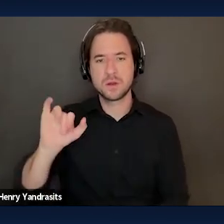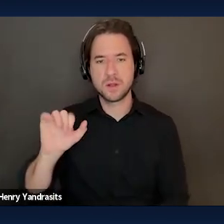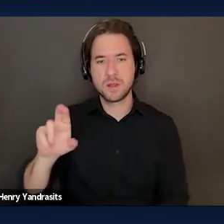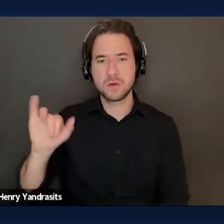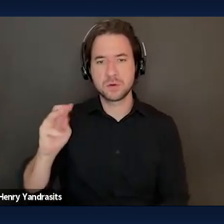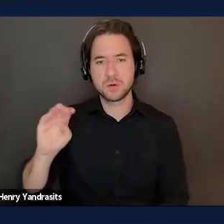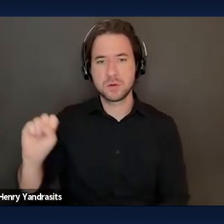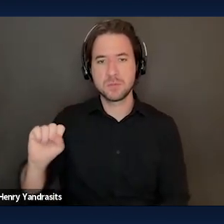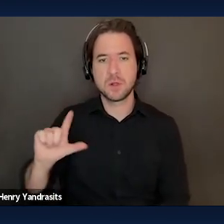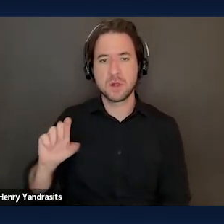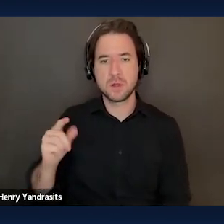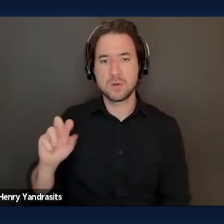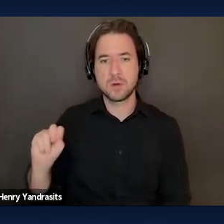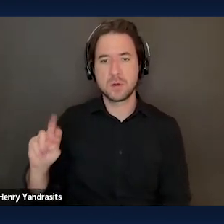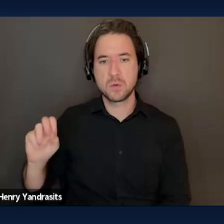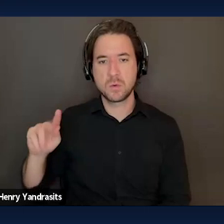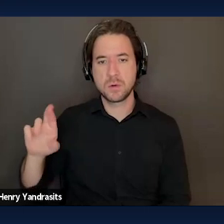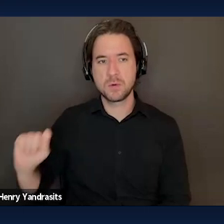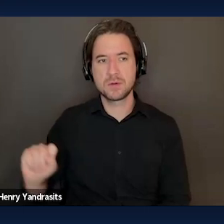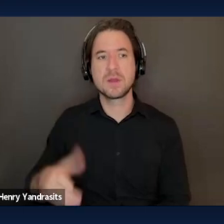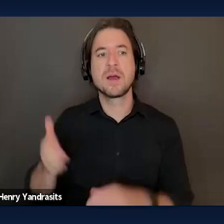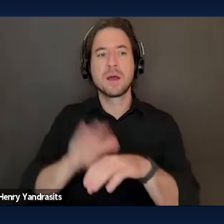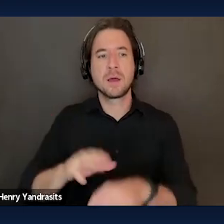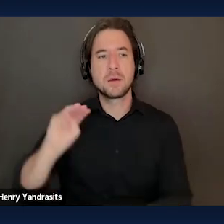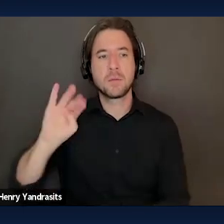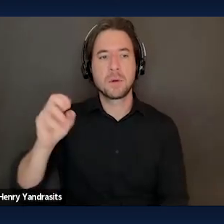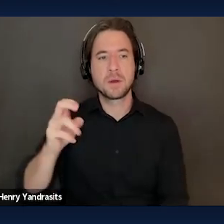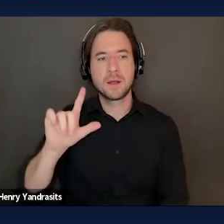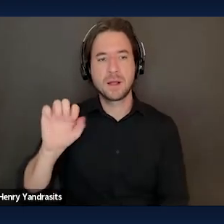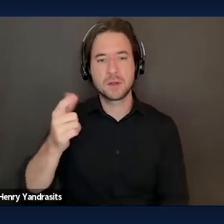is on Michelangelo. And reaching for significance.